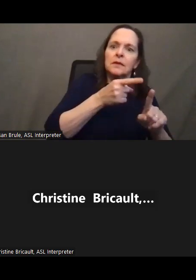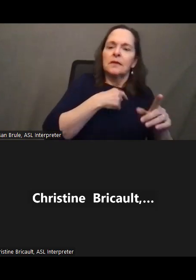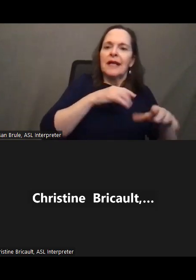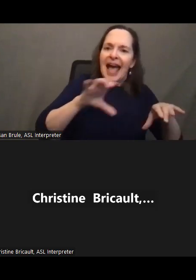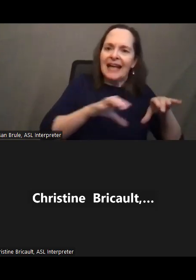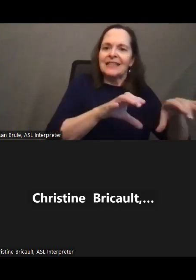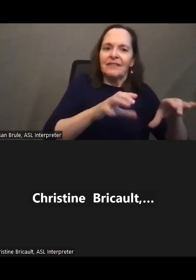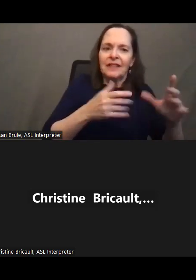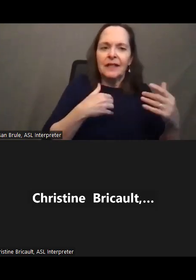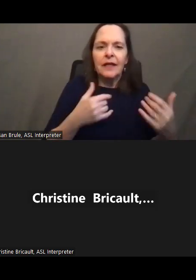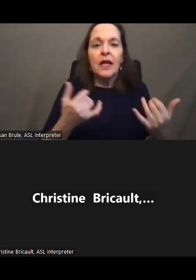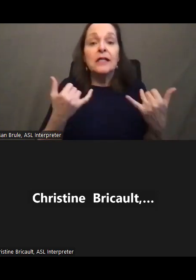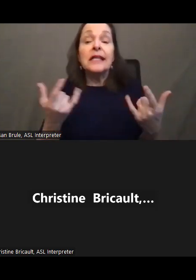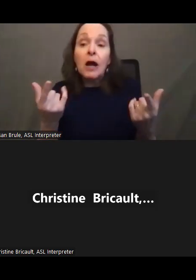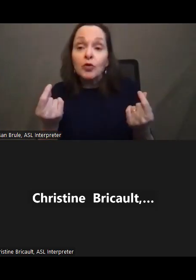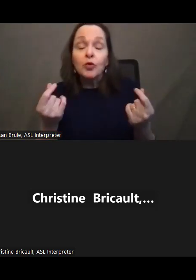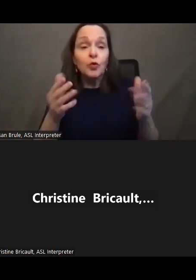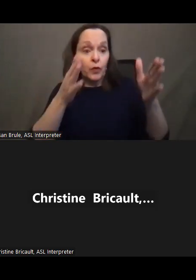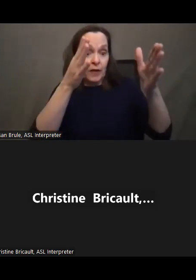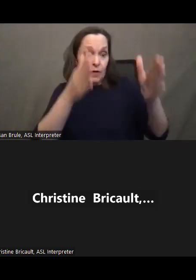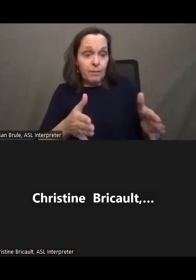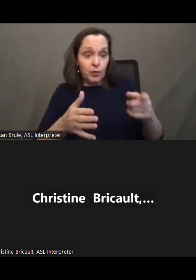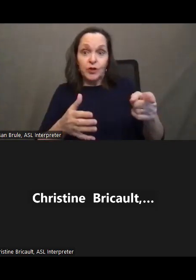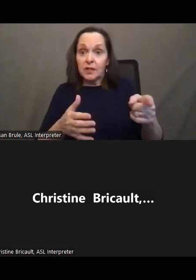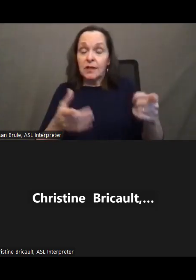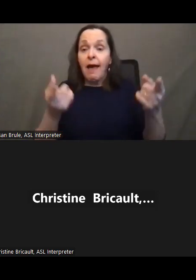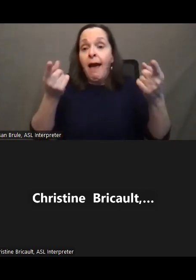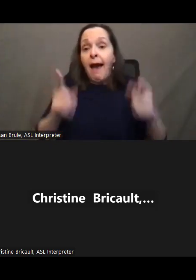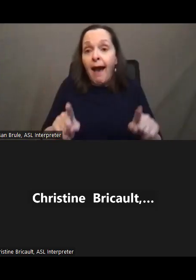based on disability if they don't meet that